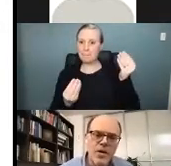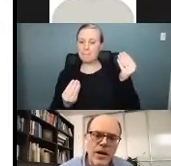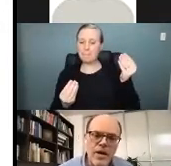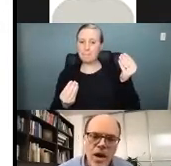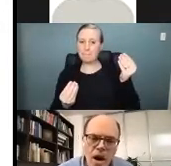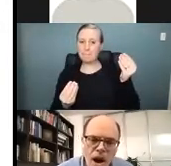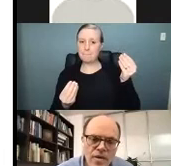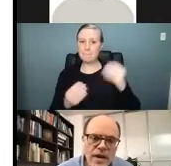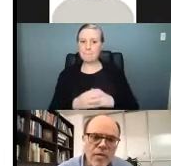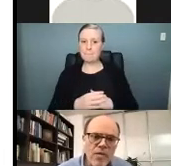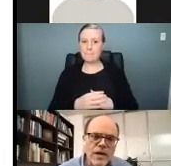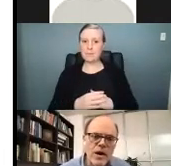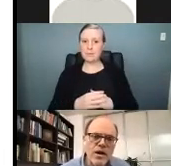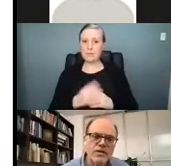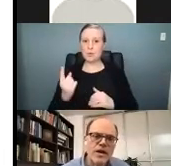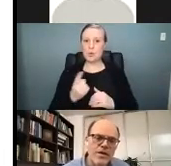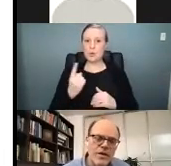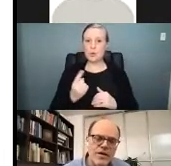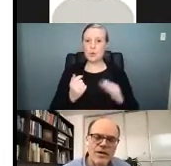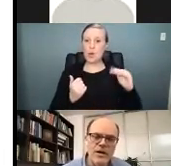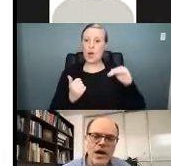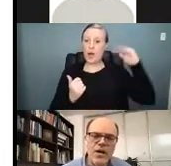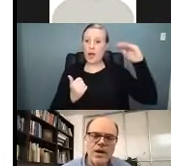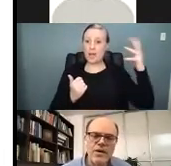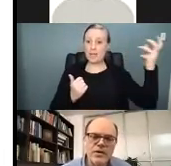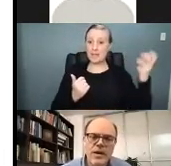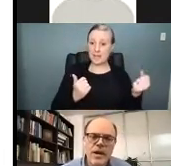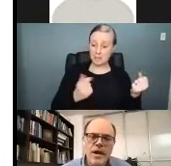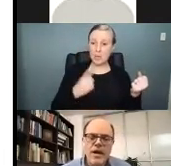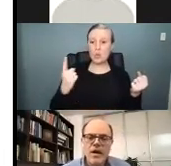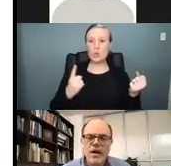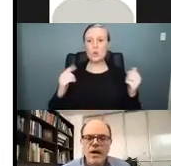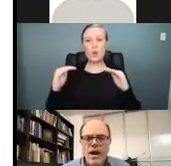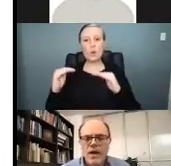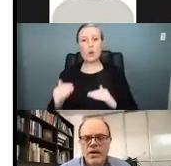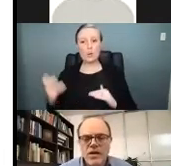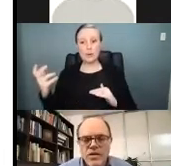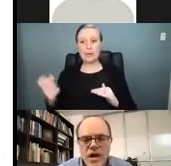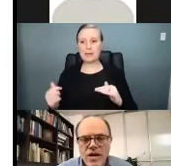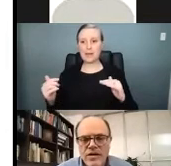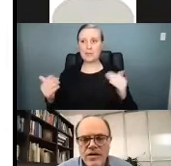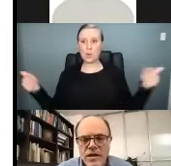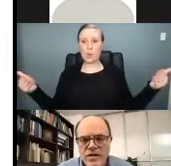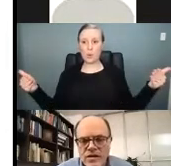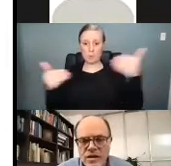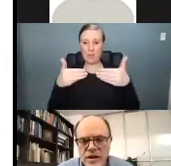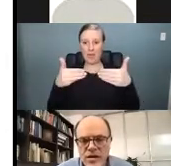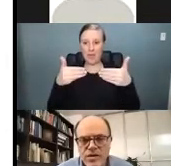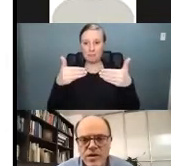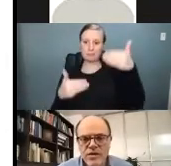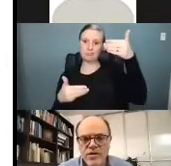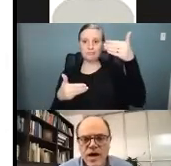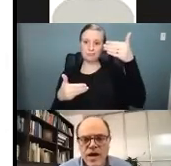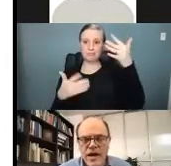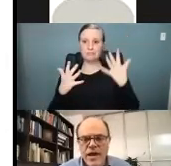in the higher income quintiles and those in the lower ones. Digital inclusion in Australia